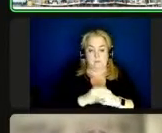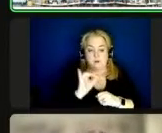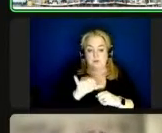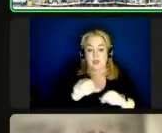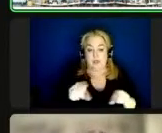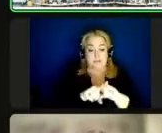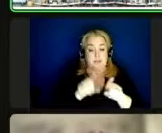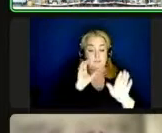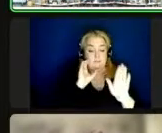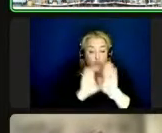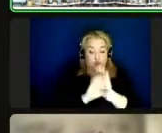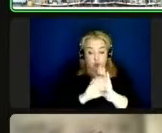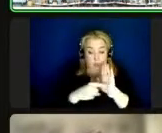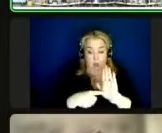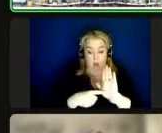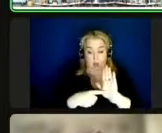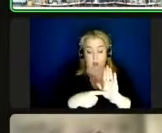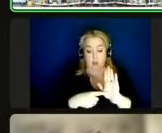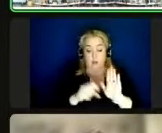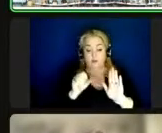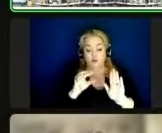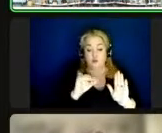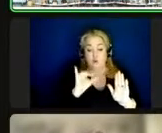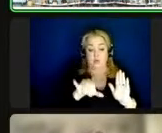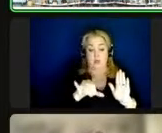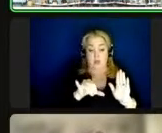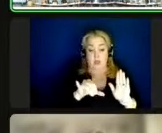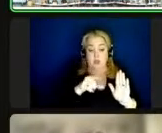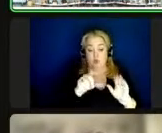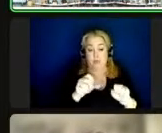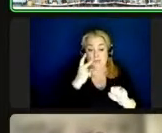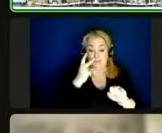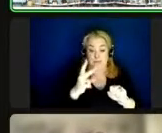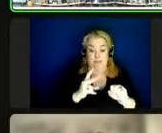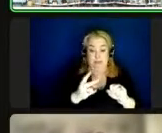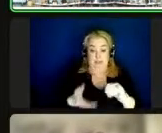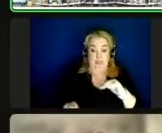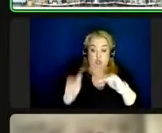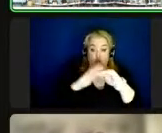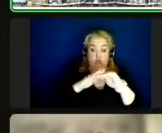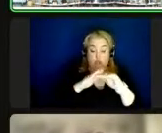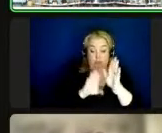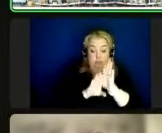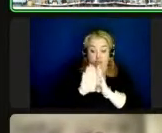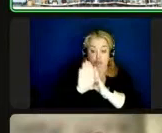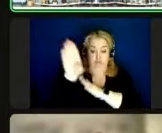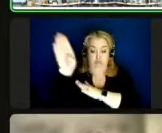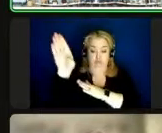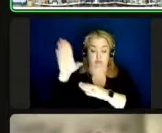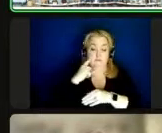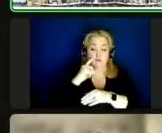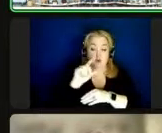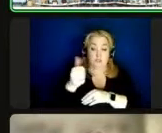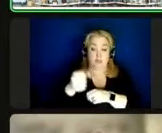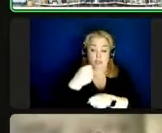10, 20, 30 THROUGH NOTHING I